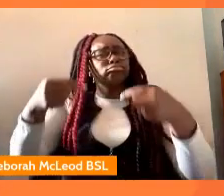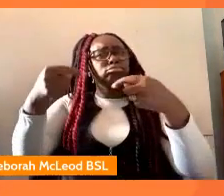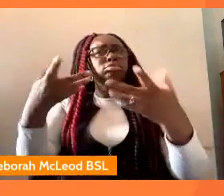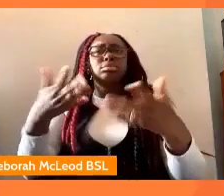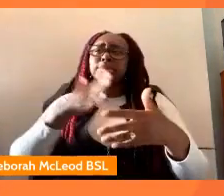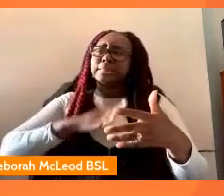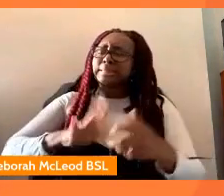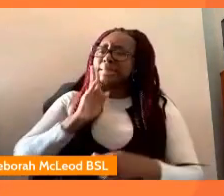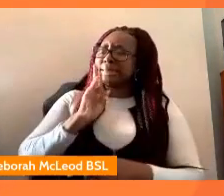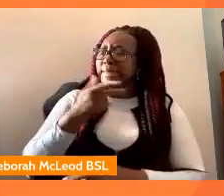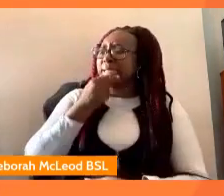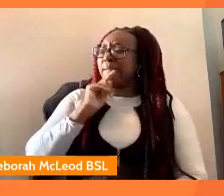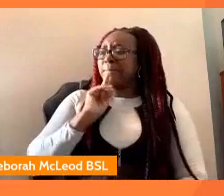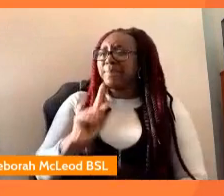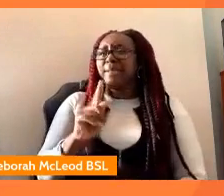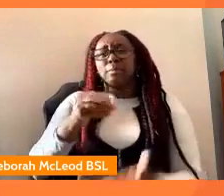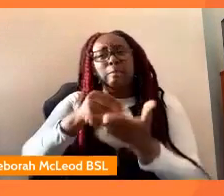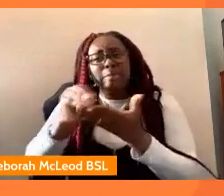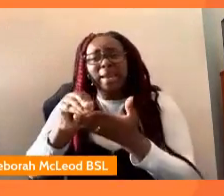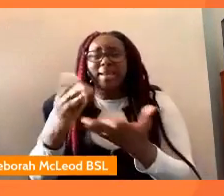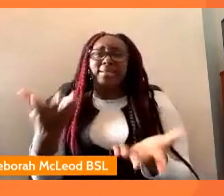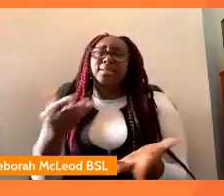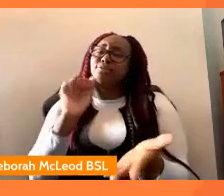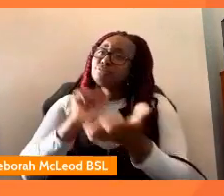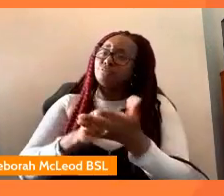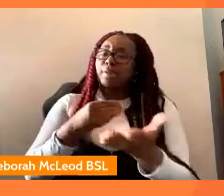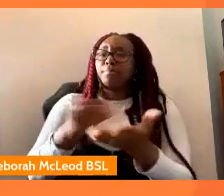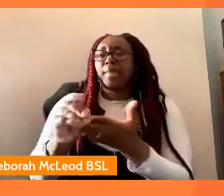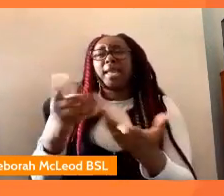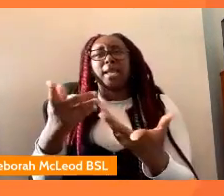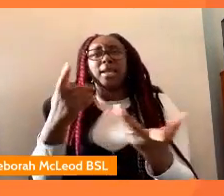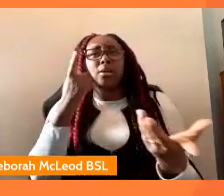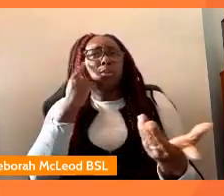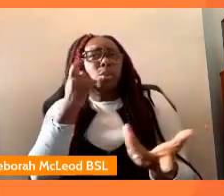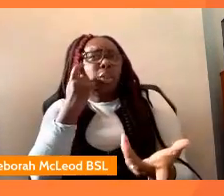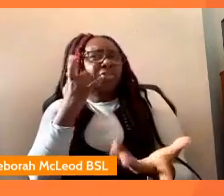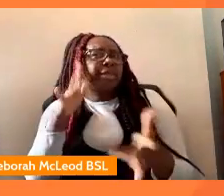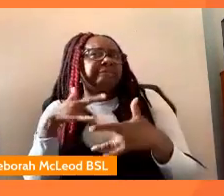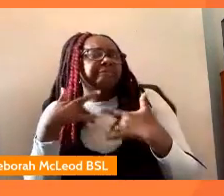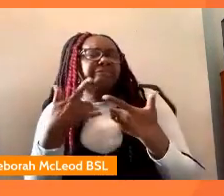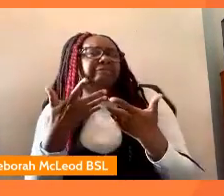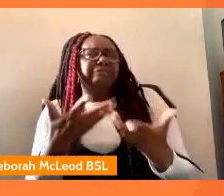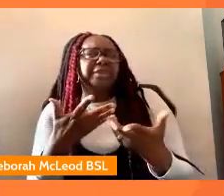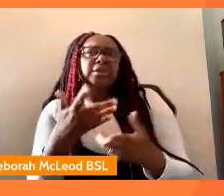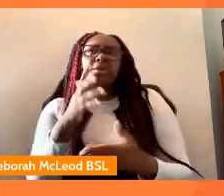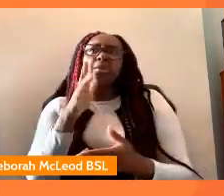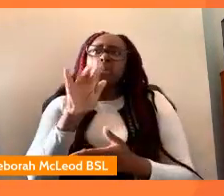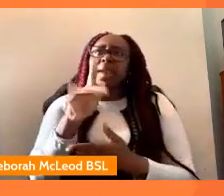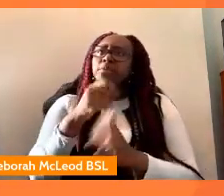those people paid properly for their contributions. What is your feeling around when you are commissioning a project,